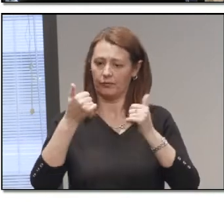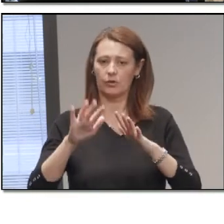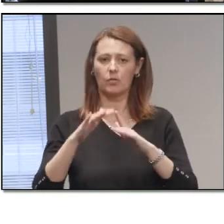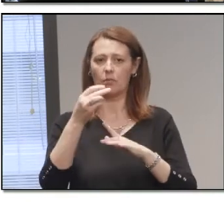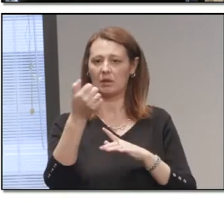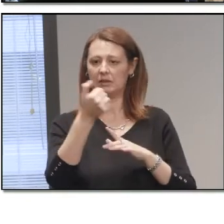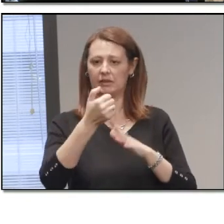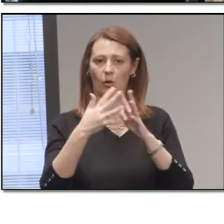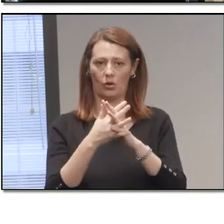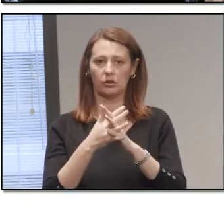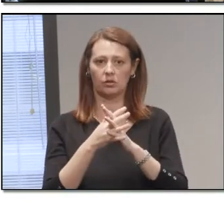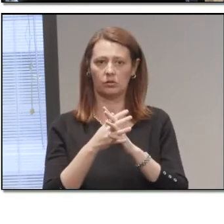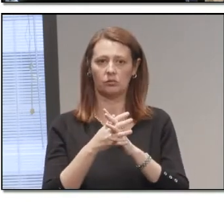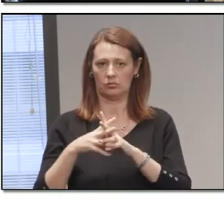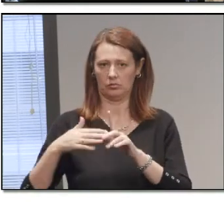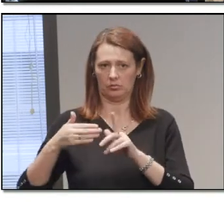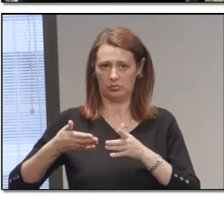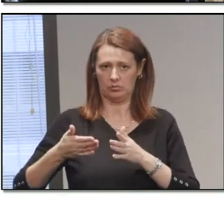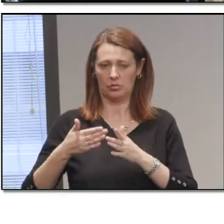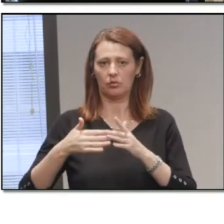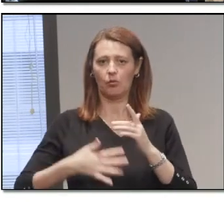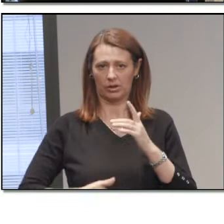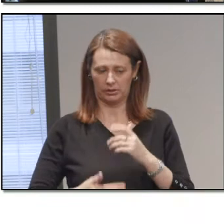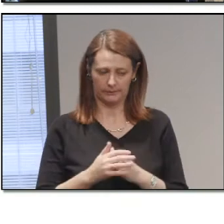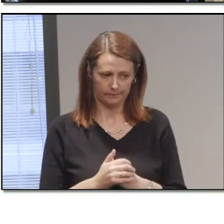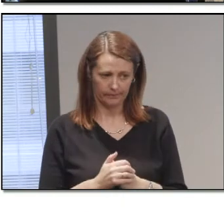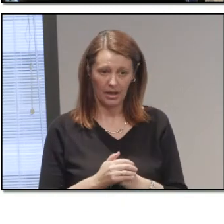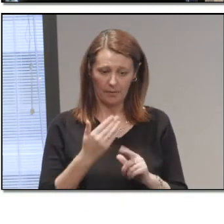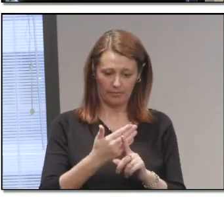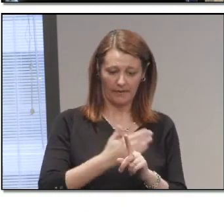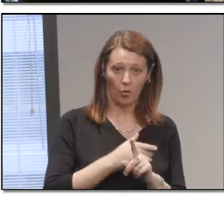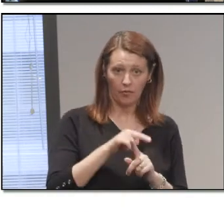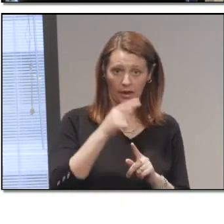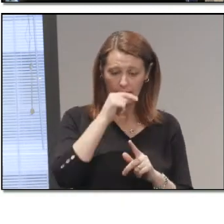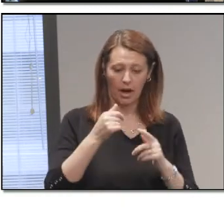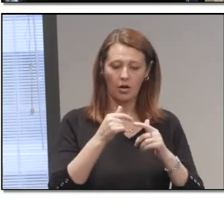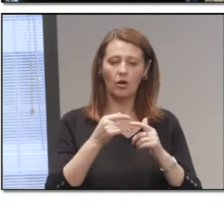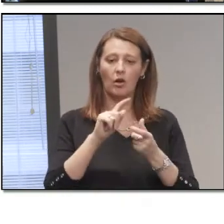So, environmental exposures that occur before that may alter the structure of the airways.